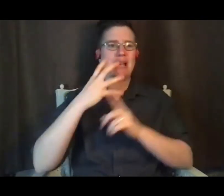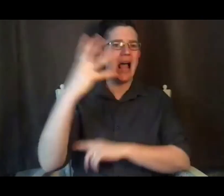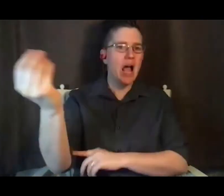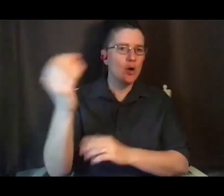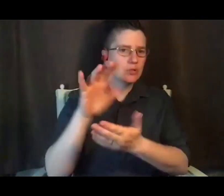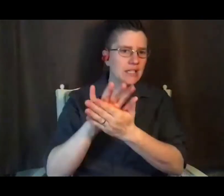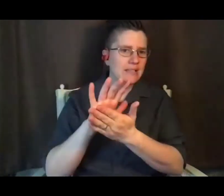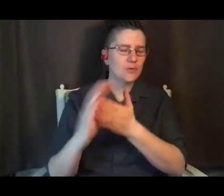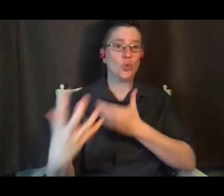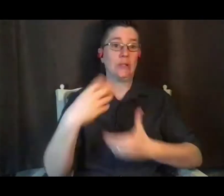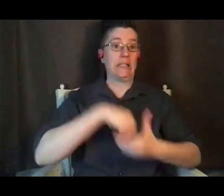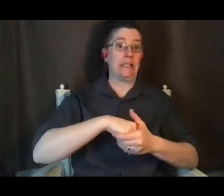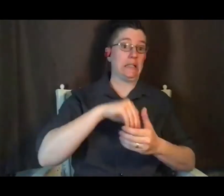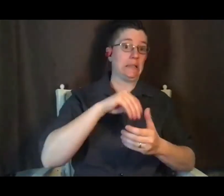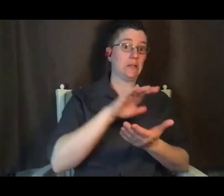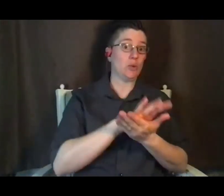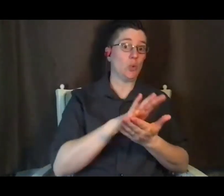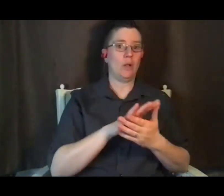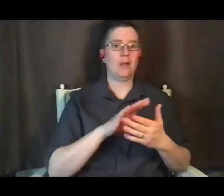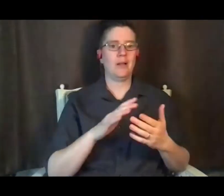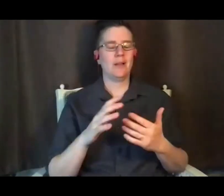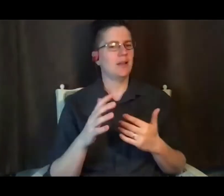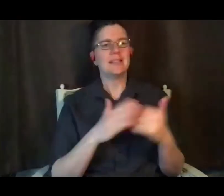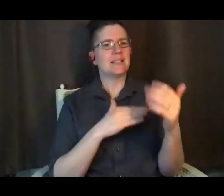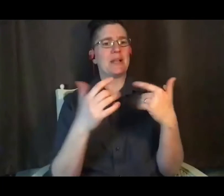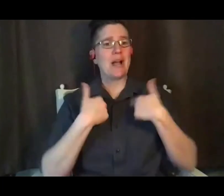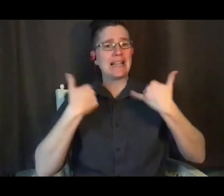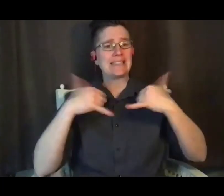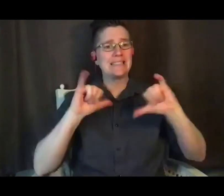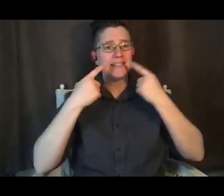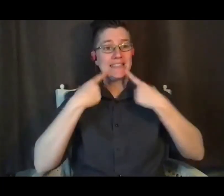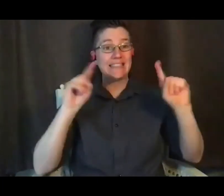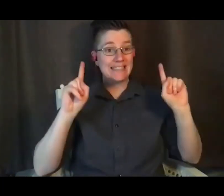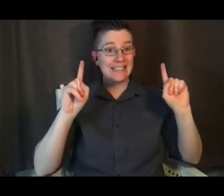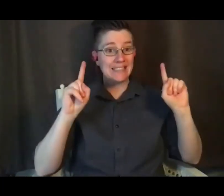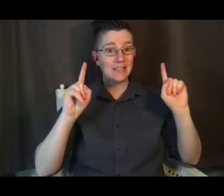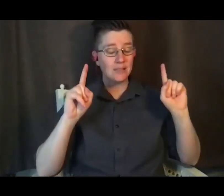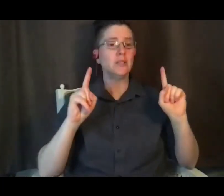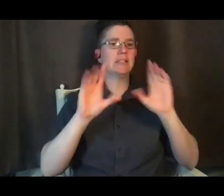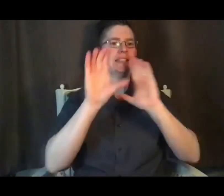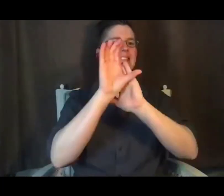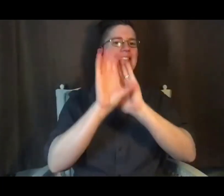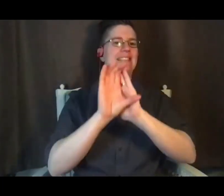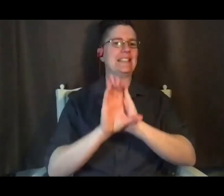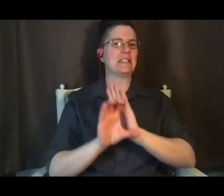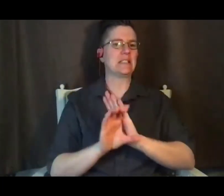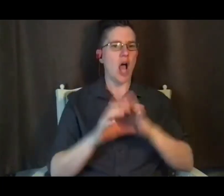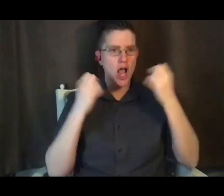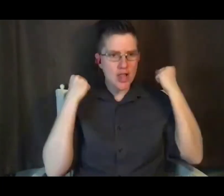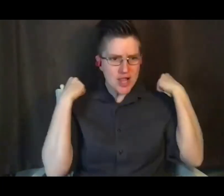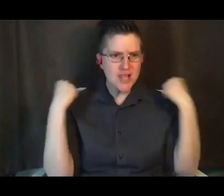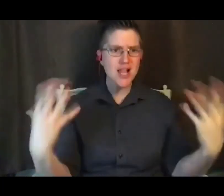and despite that i succeeded enough to get c's a lot of seas and i am proud of those seas that i